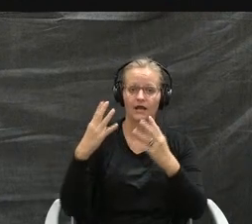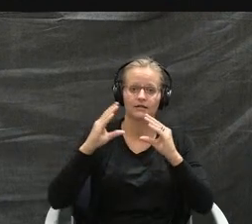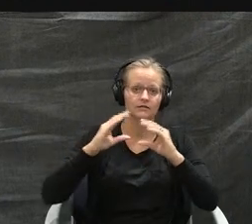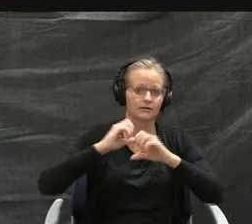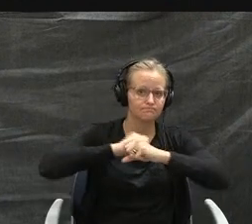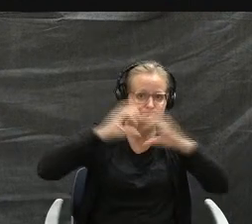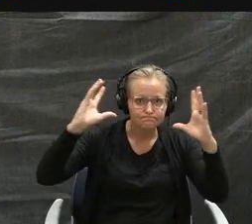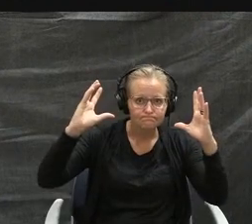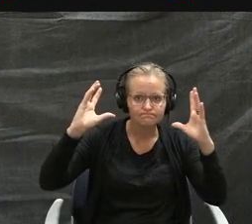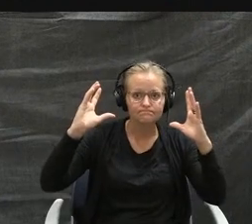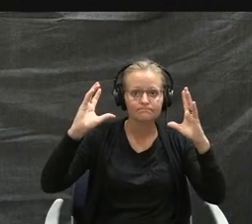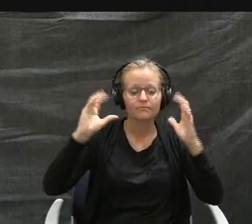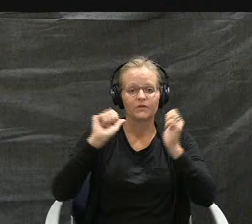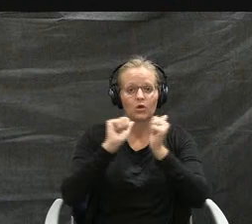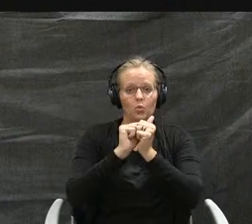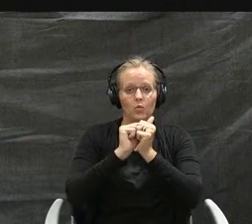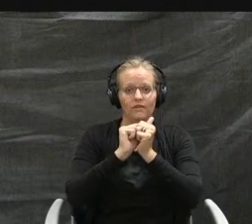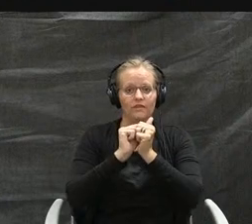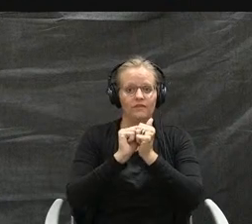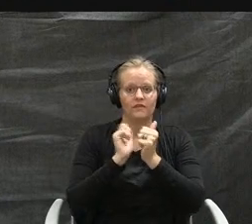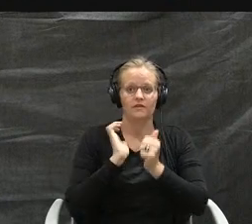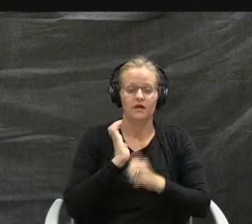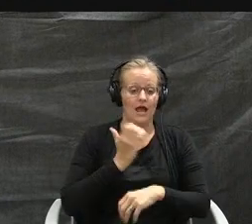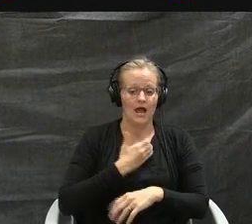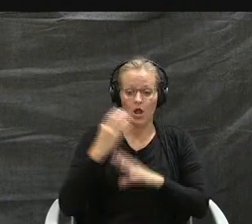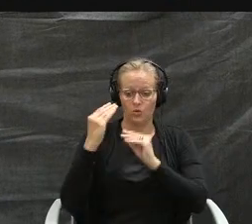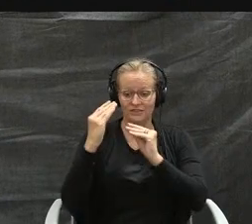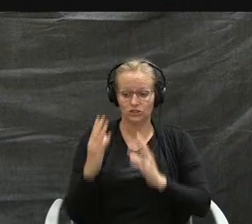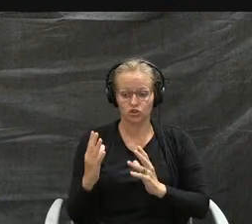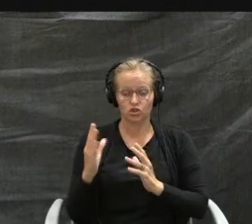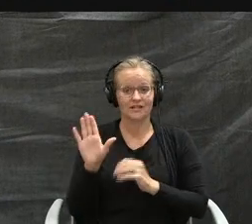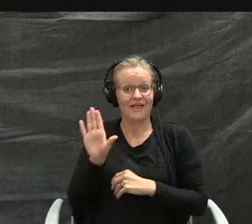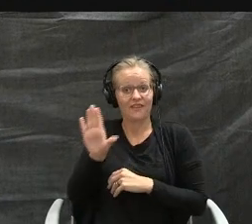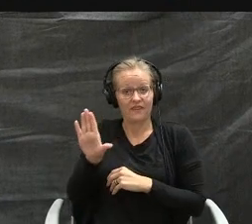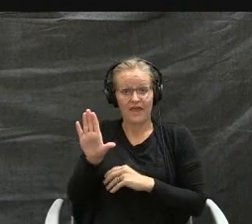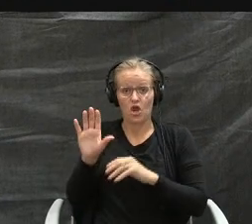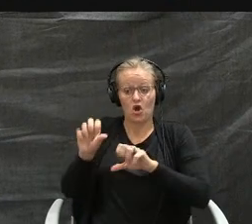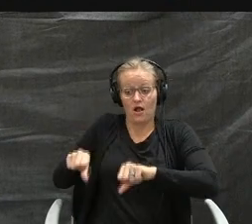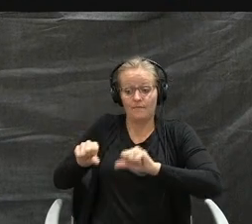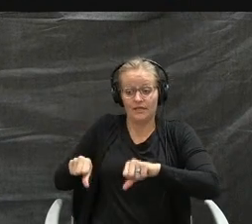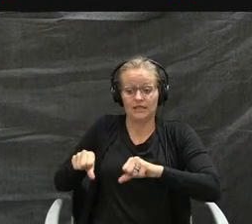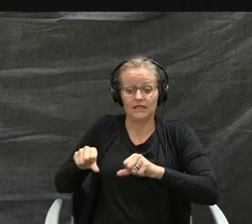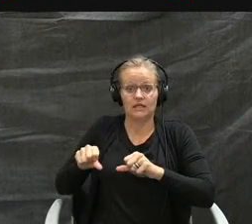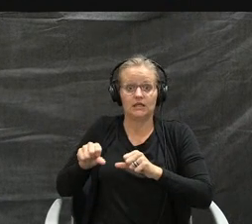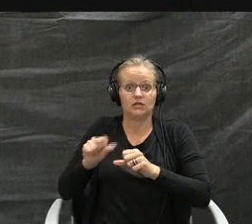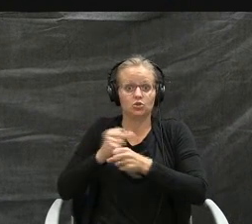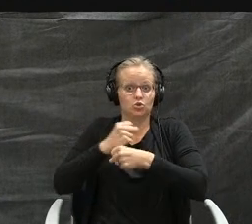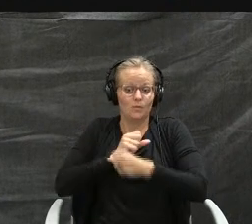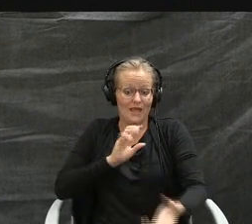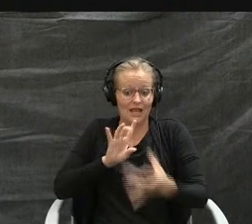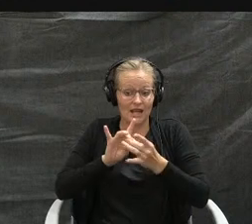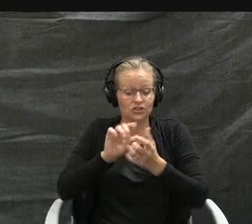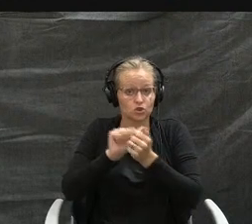school just through the great magic of our teachers and their ability to make connections with kids. Even even under these